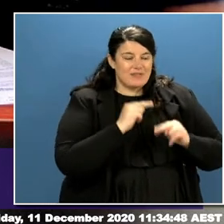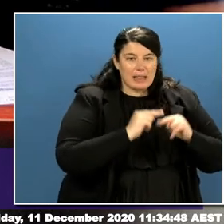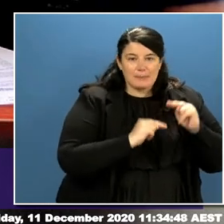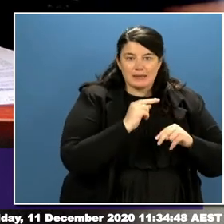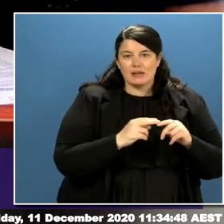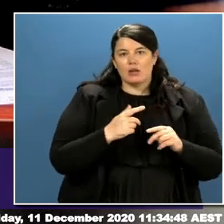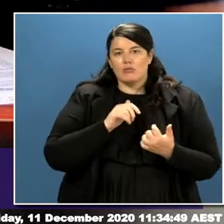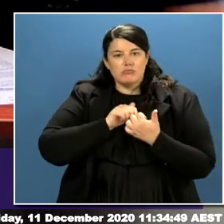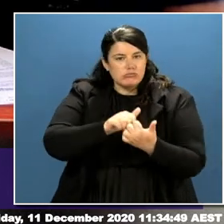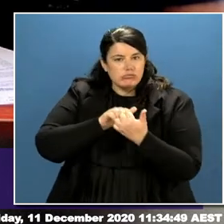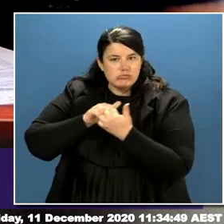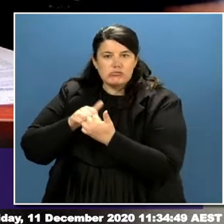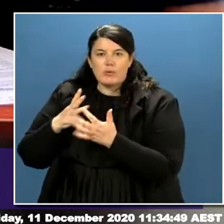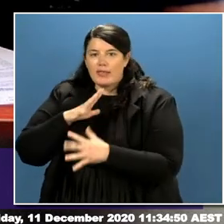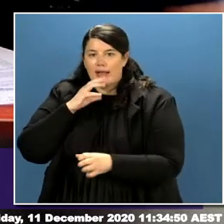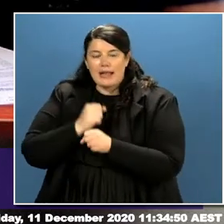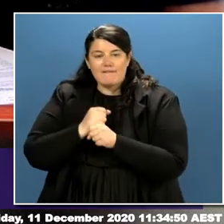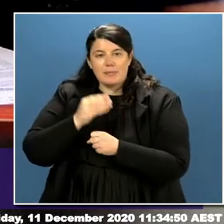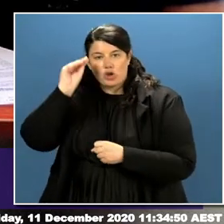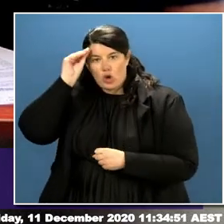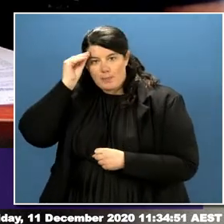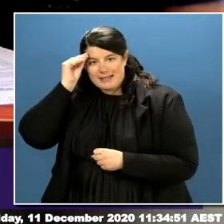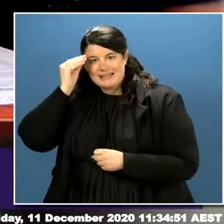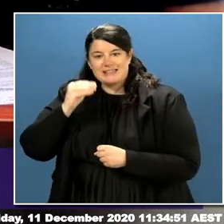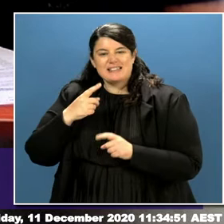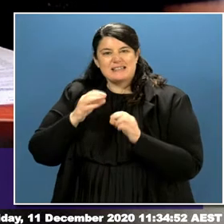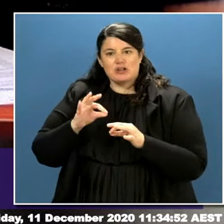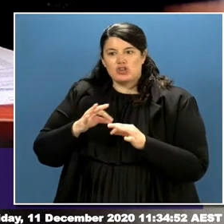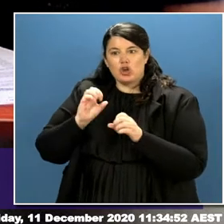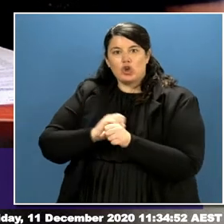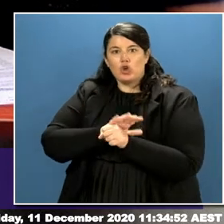other Government Committees, so I sit on the COVID-19 Government Committee for